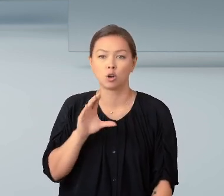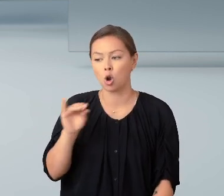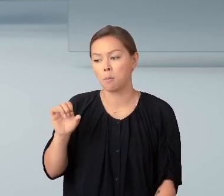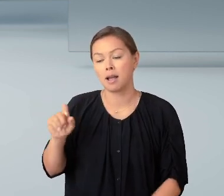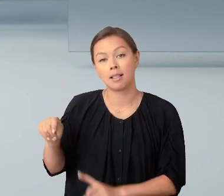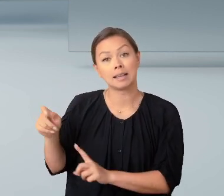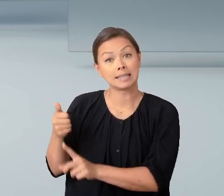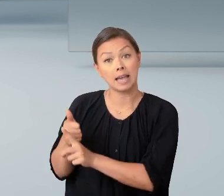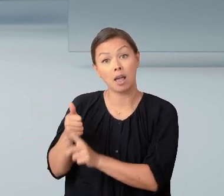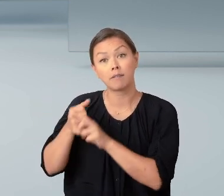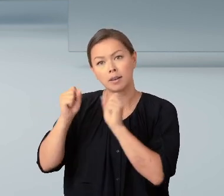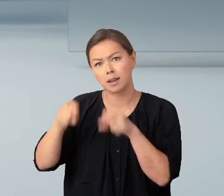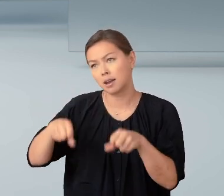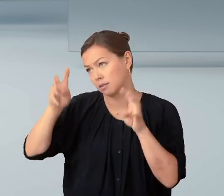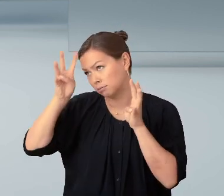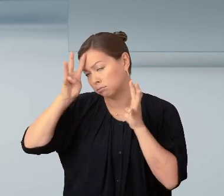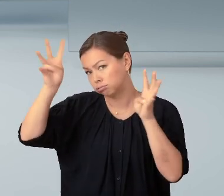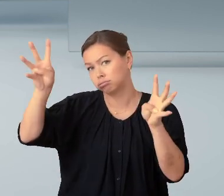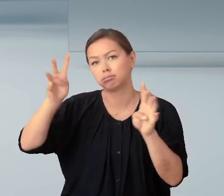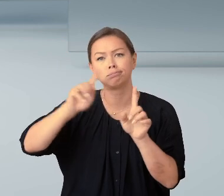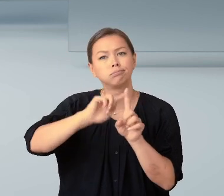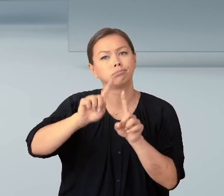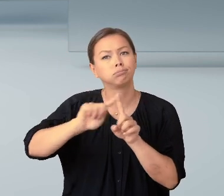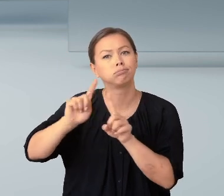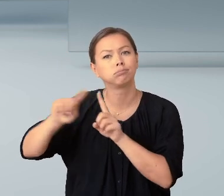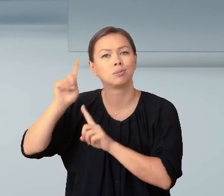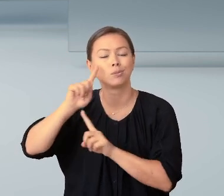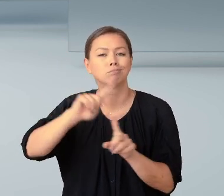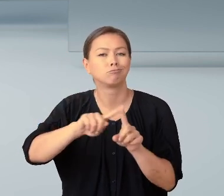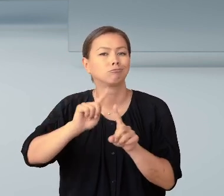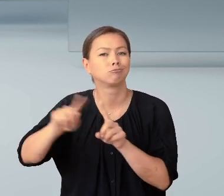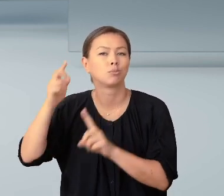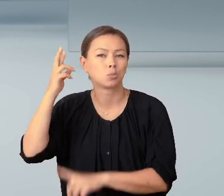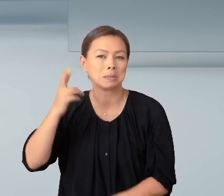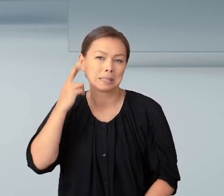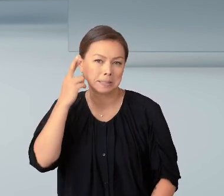in terms of ad hoc analysis and reports.